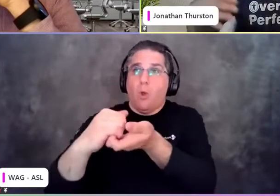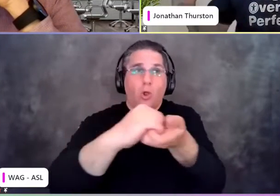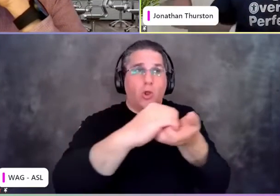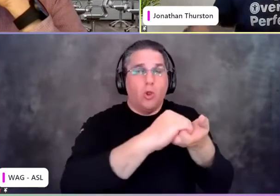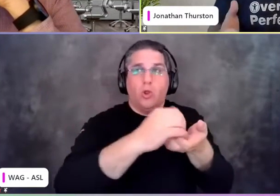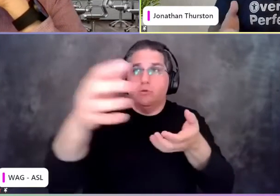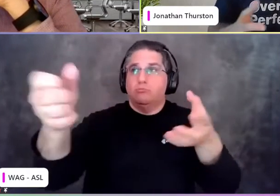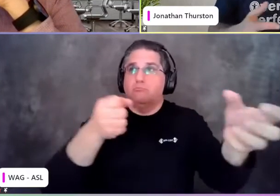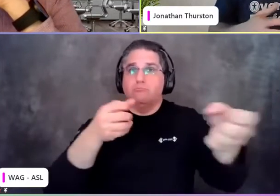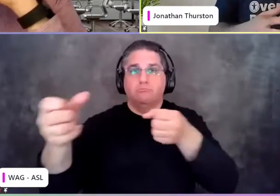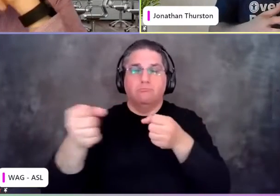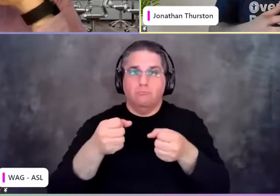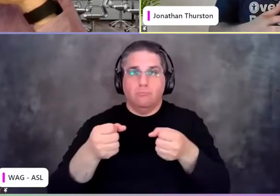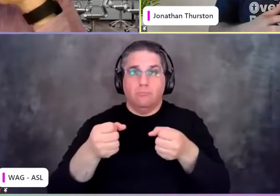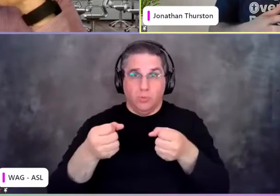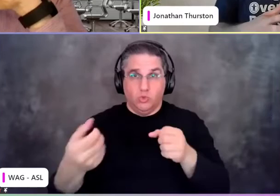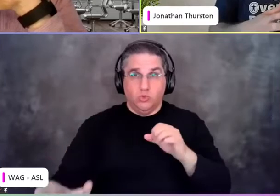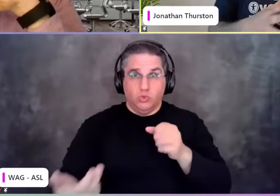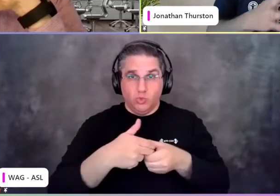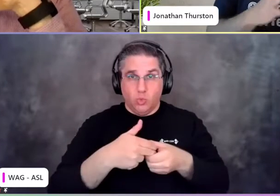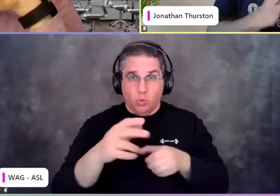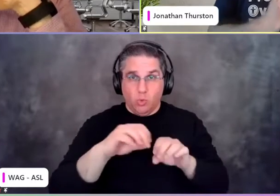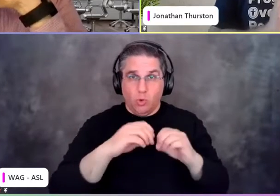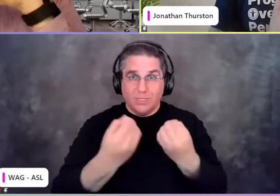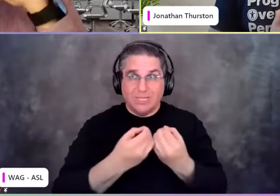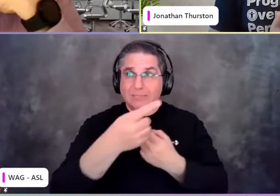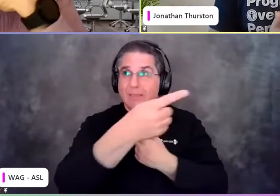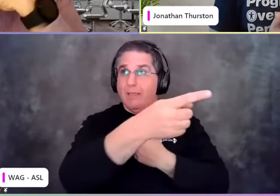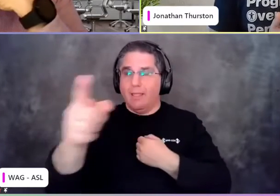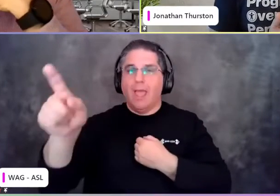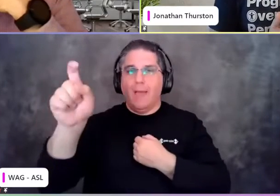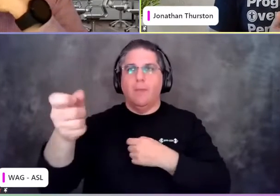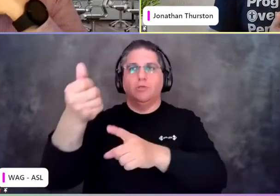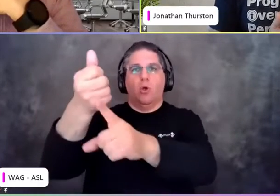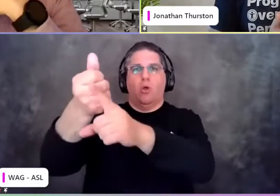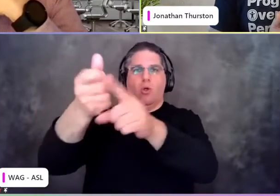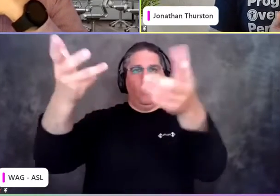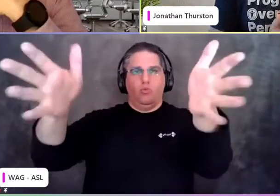would say that you want your new partners that you're on boarding to